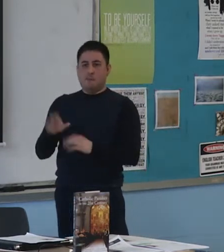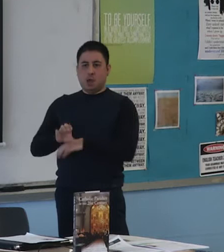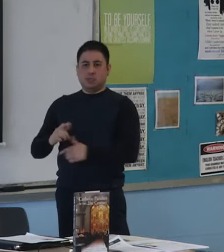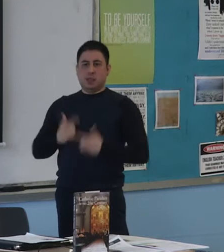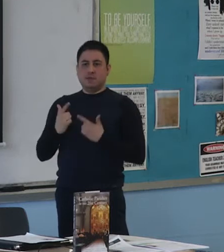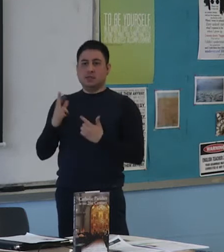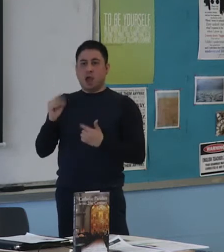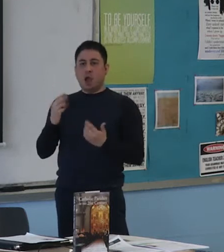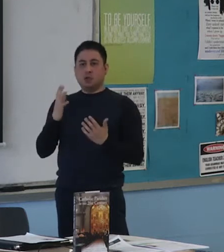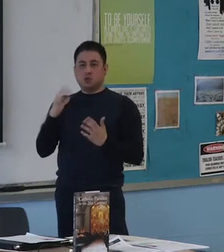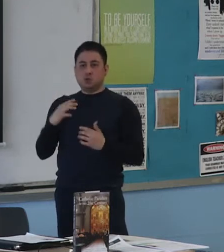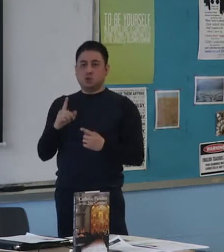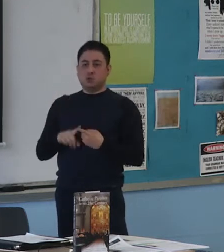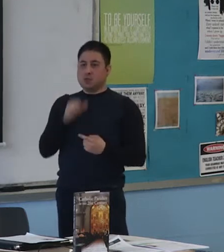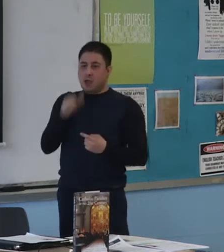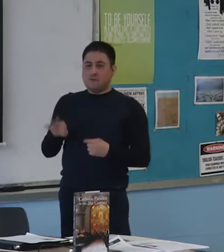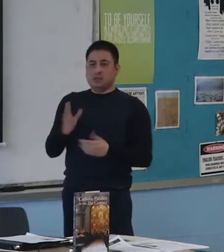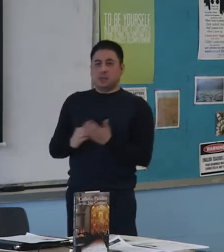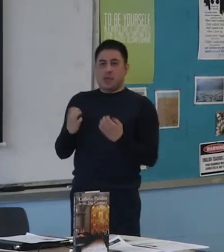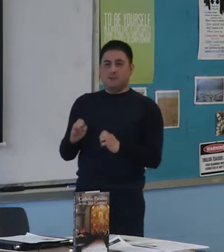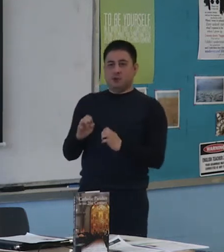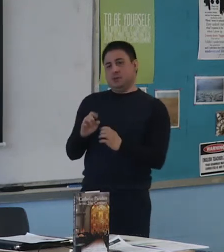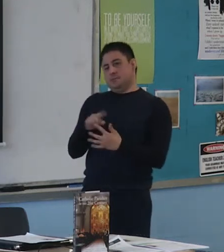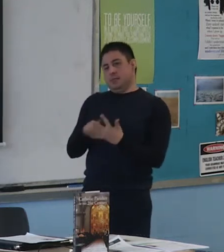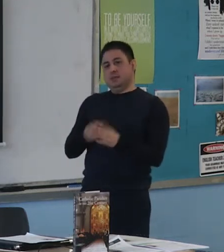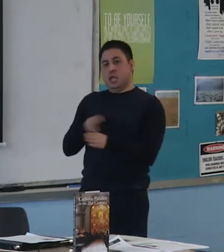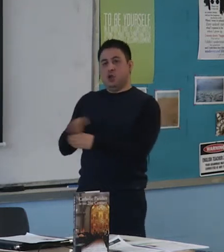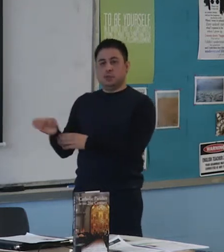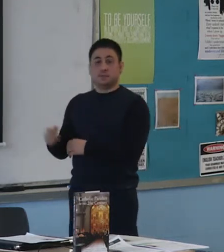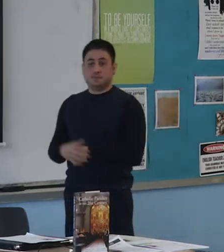not to find at least some effort in these areas.